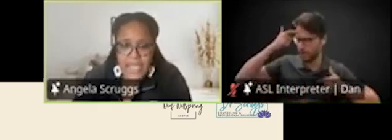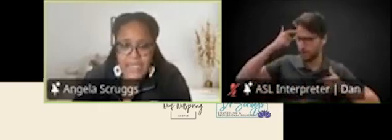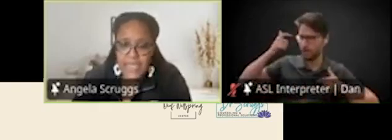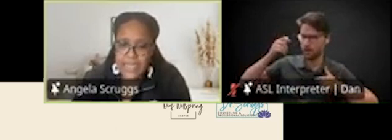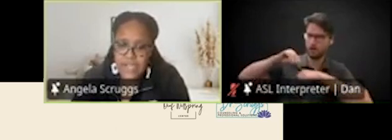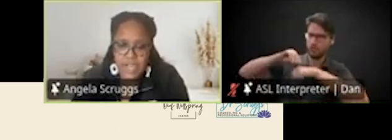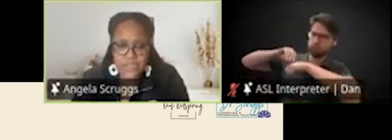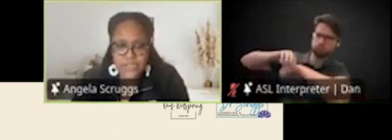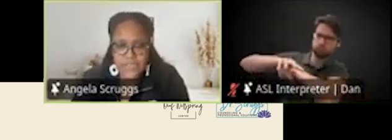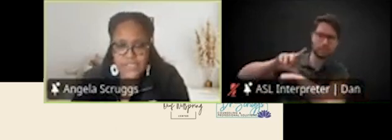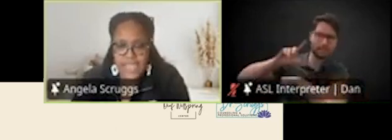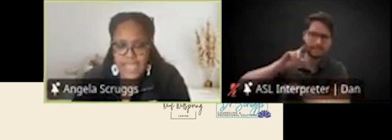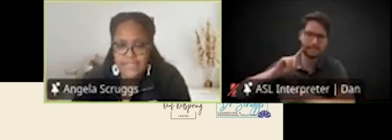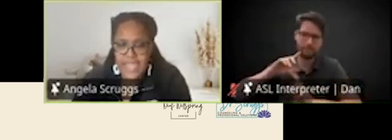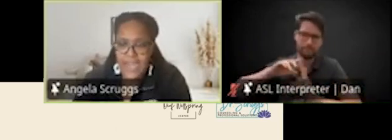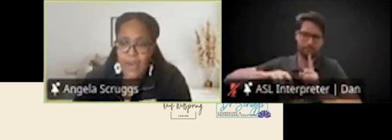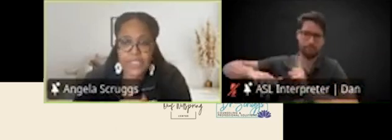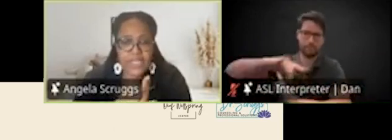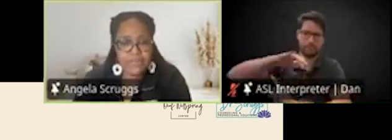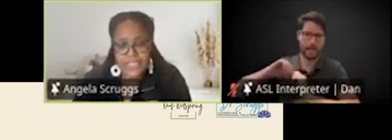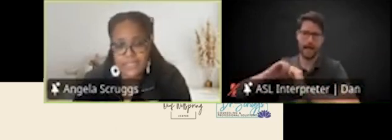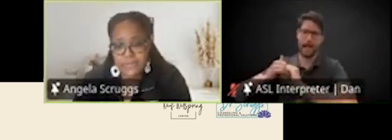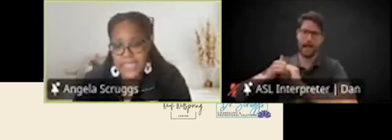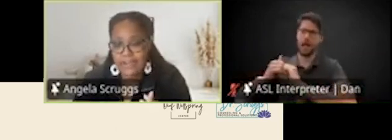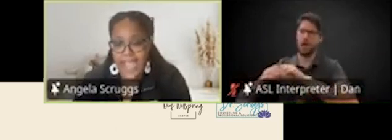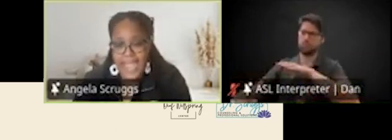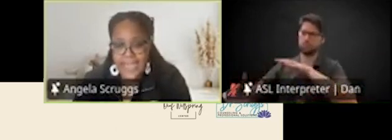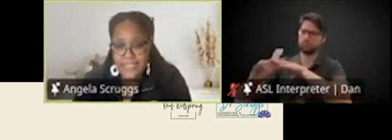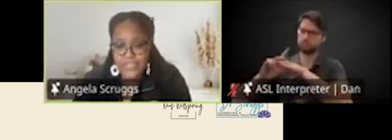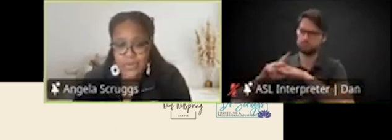And I'd like to also say that I would love for this to be interactive,